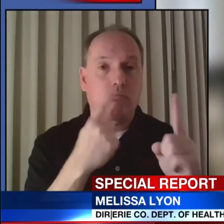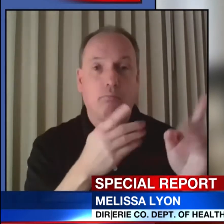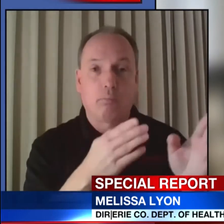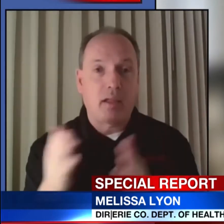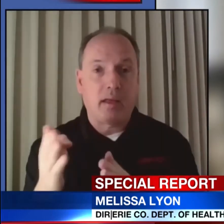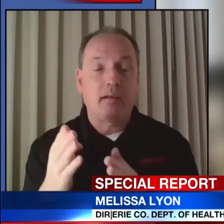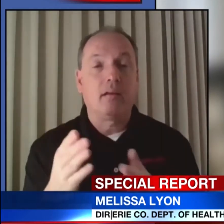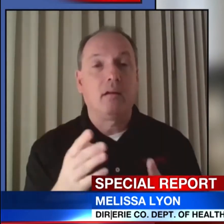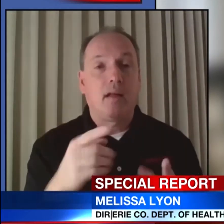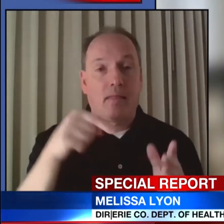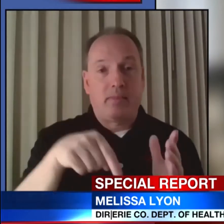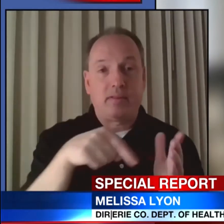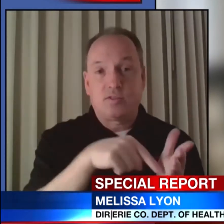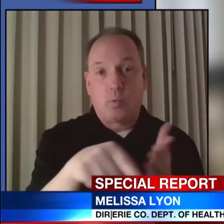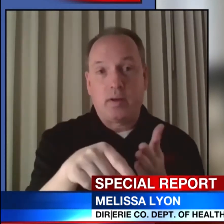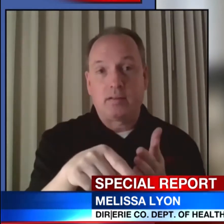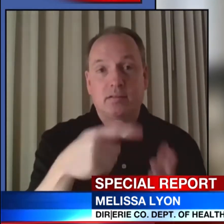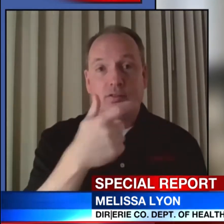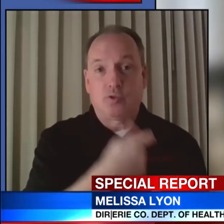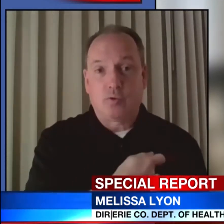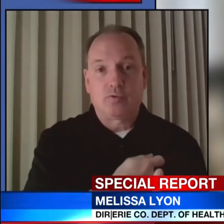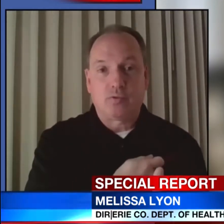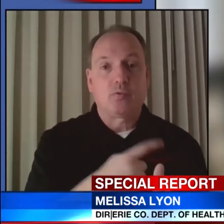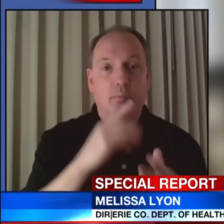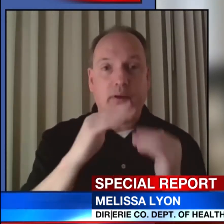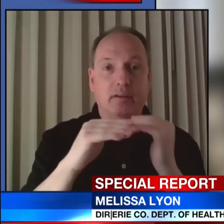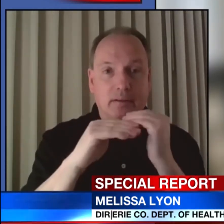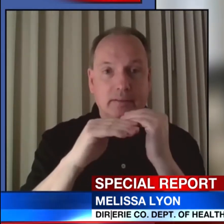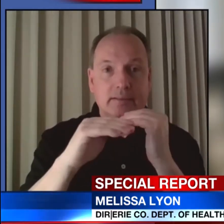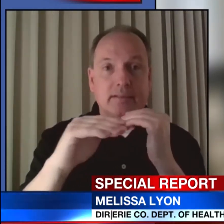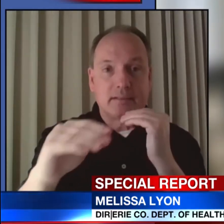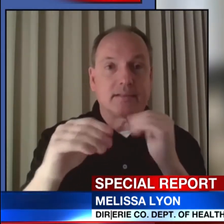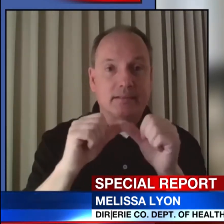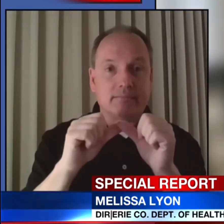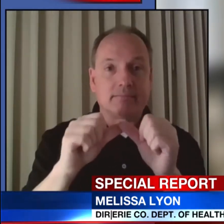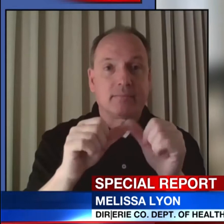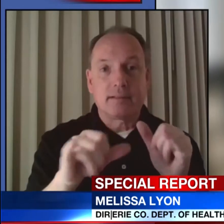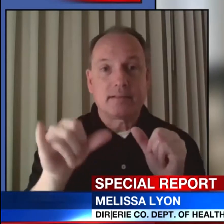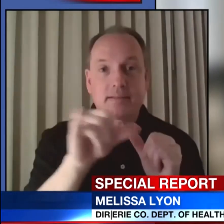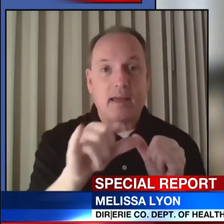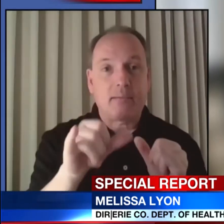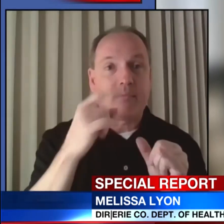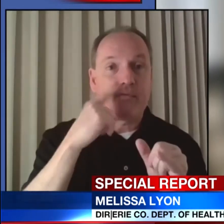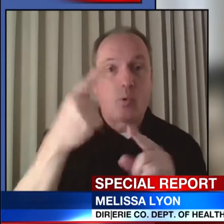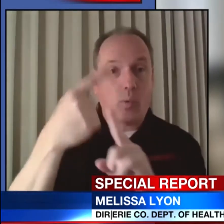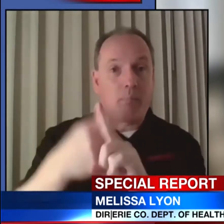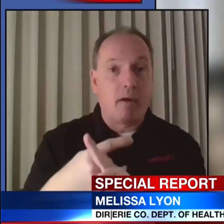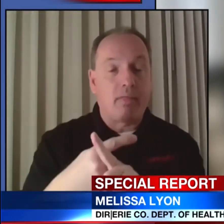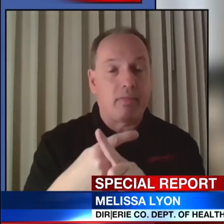OTHERS AND THE IDEA THAT THIS WEEK'S DOSES WILL BE CONSISTENT FOR THE NEXT 4